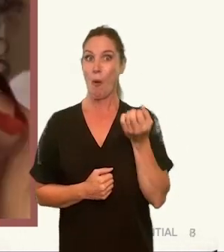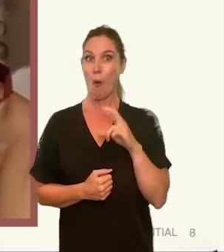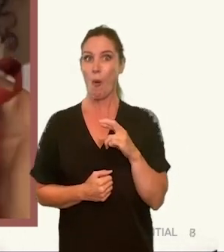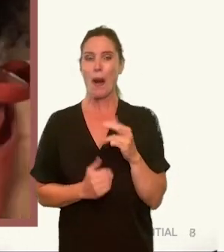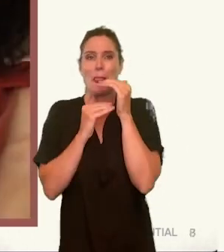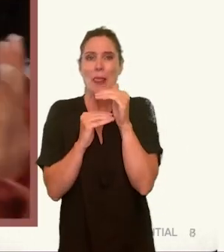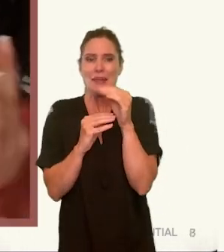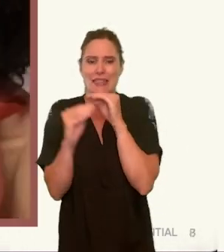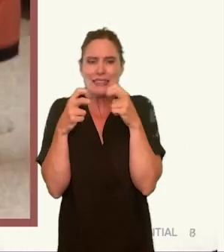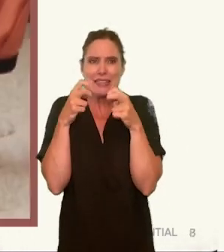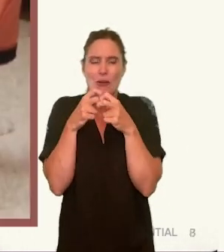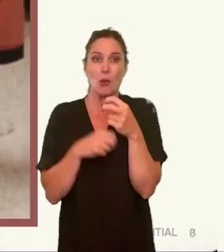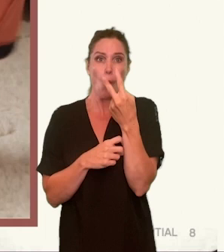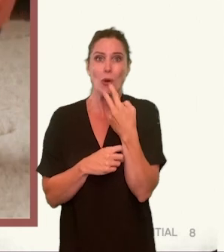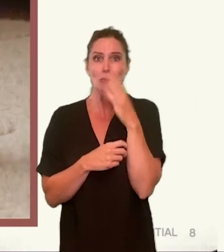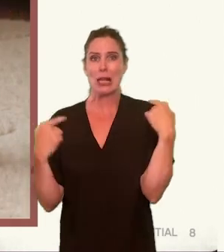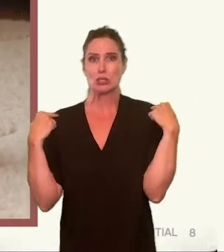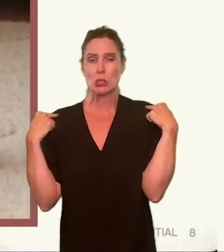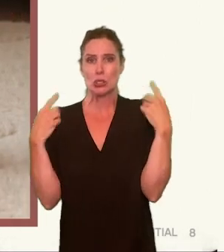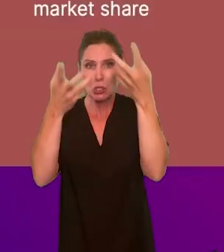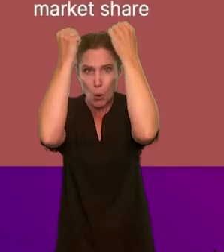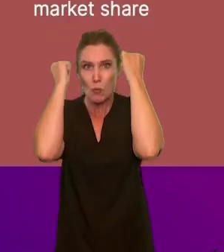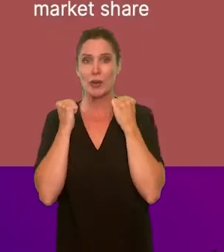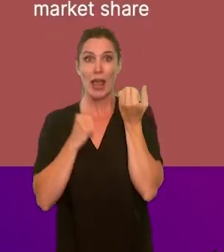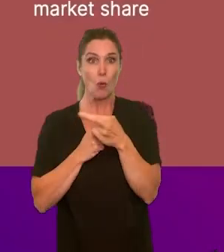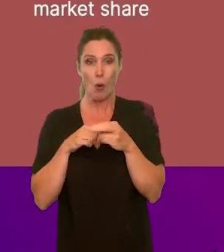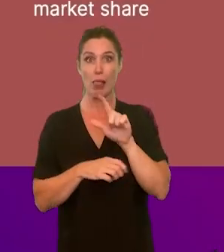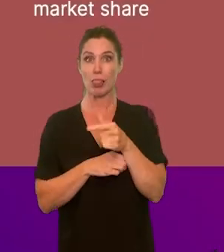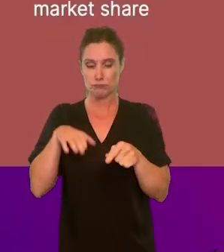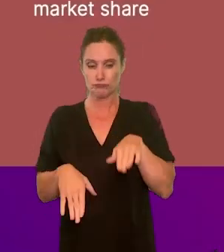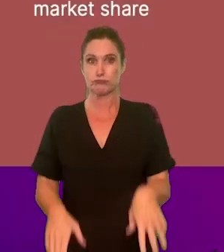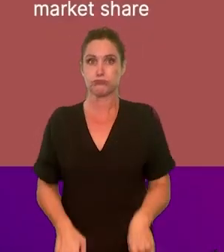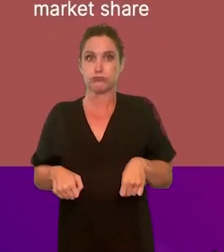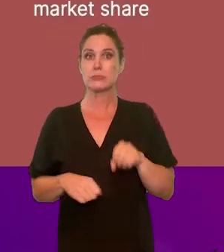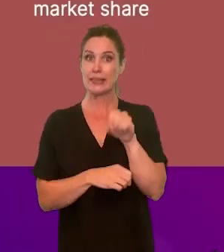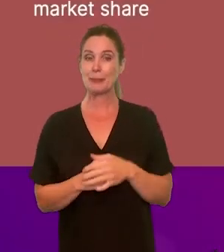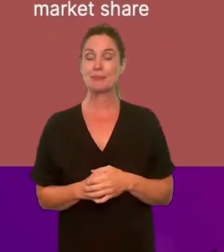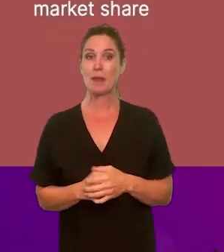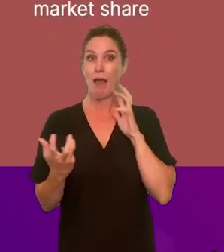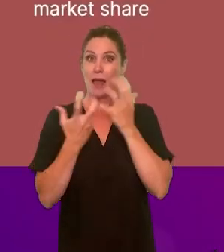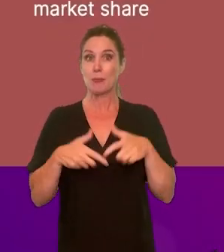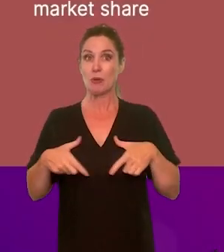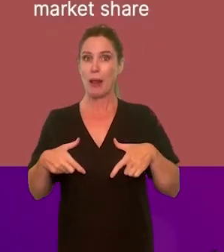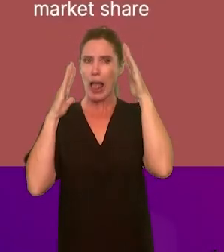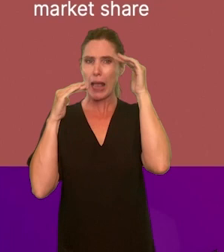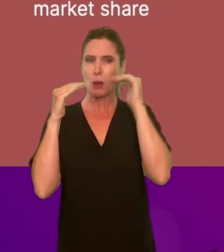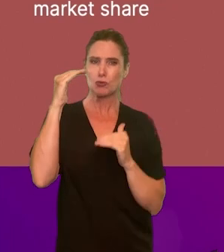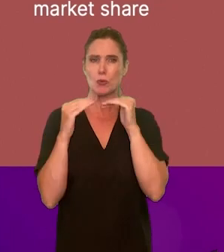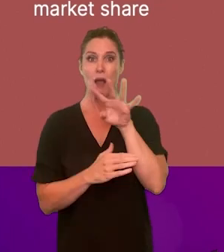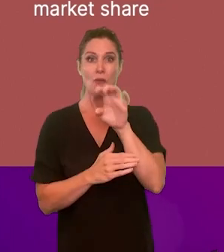by putting it overhead or stepping into it. Adaptive apparel is expected to reach $400 billion by 2026 worldwide.